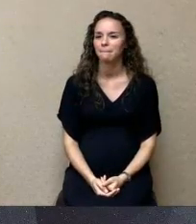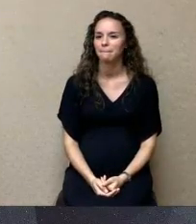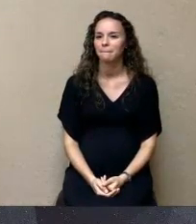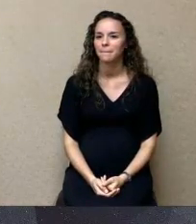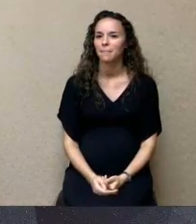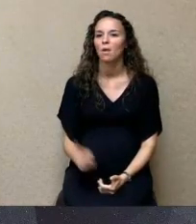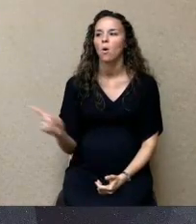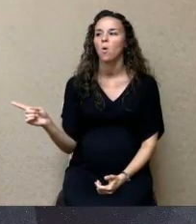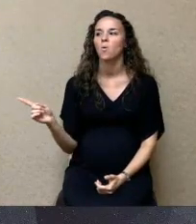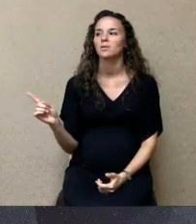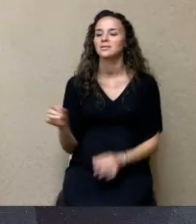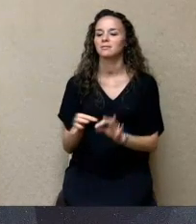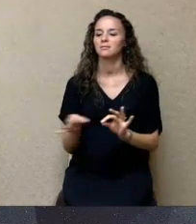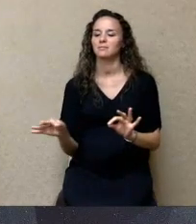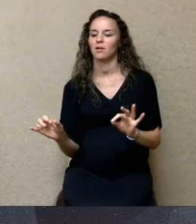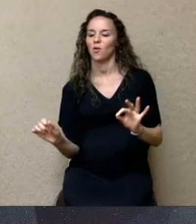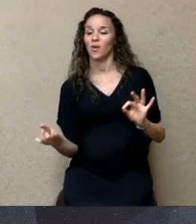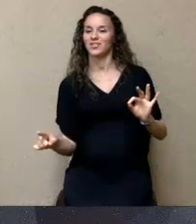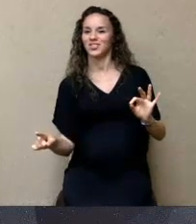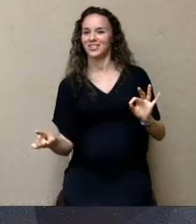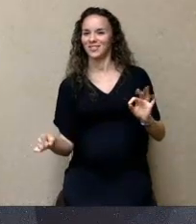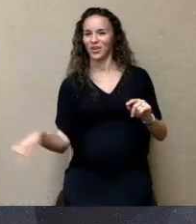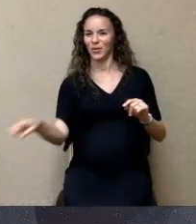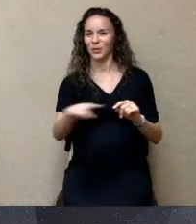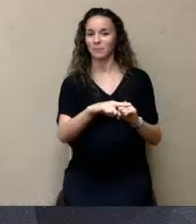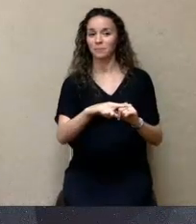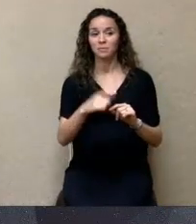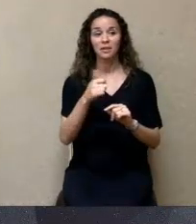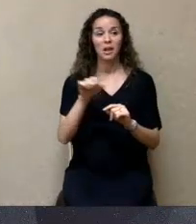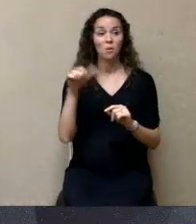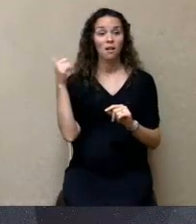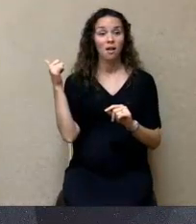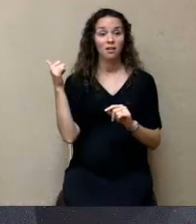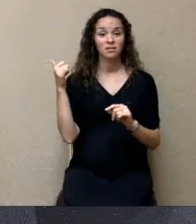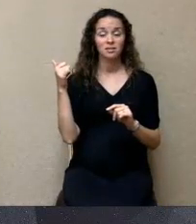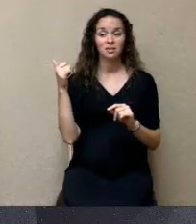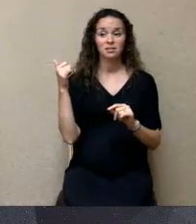It looks like you're asking a question. If there's anybody else who has anything while he's